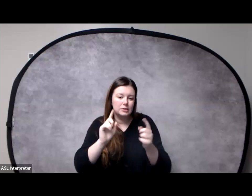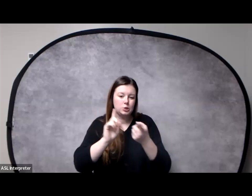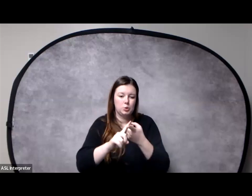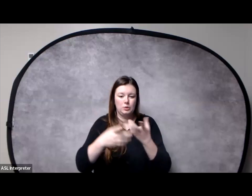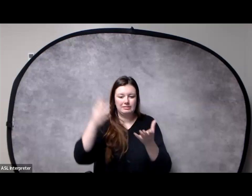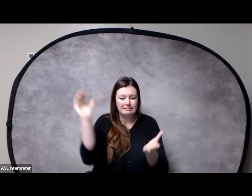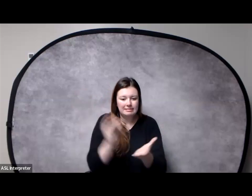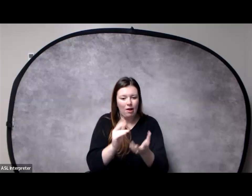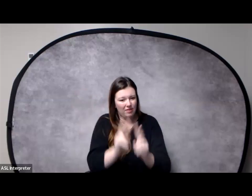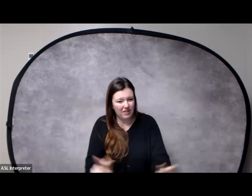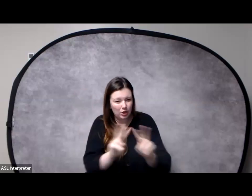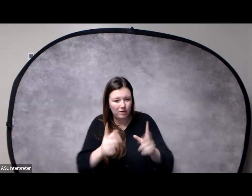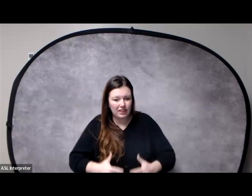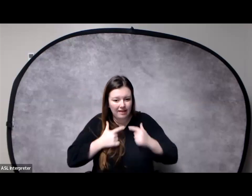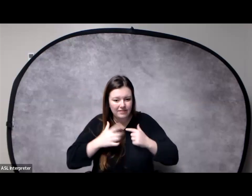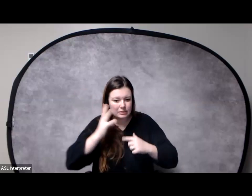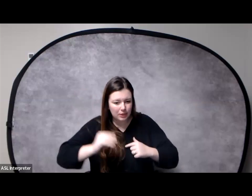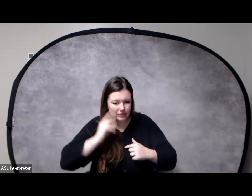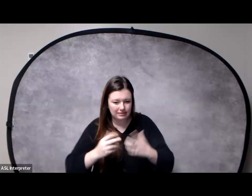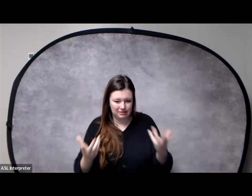Well, it's hard to find a perfect hypothetical here.